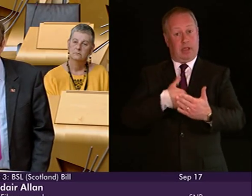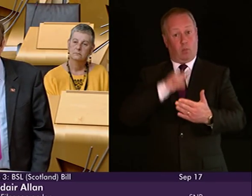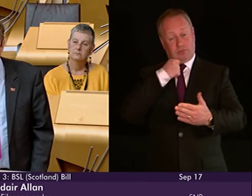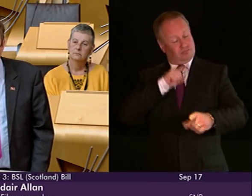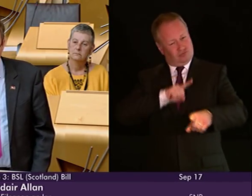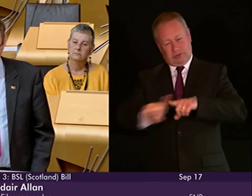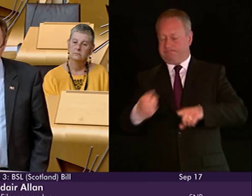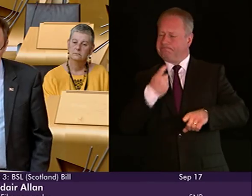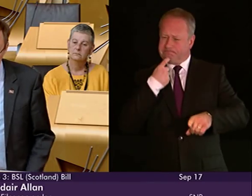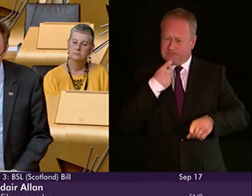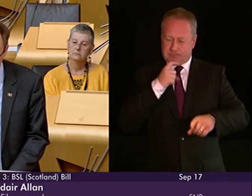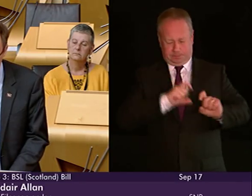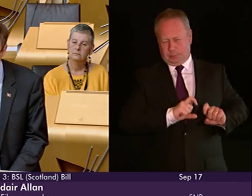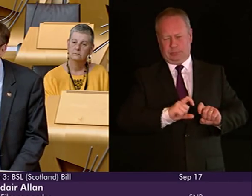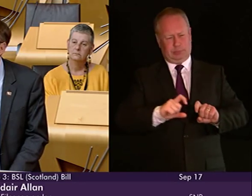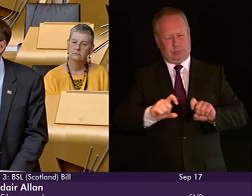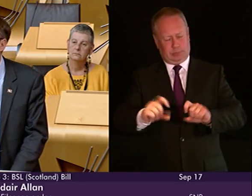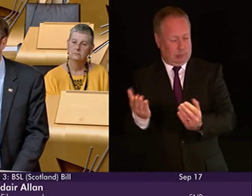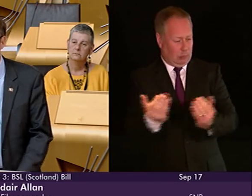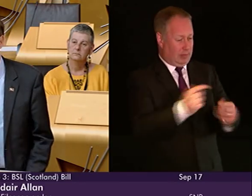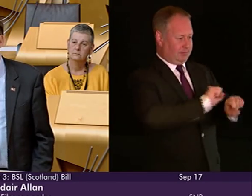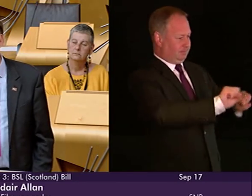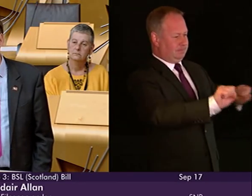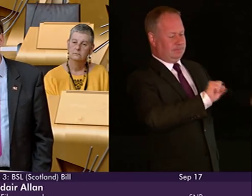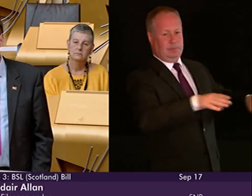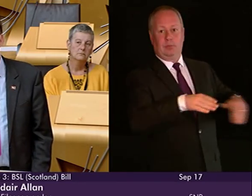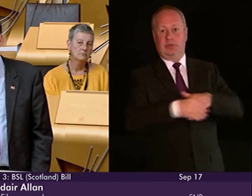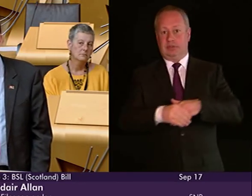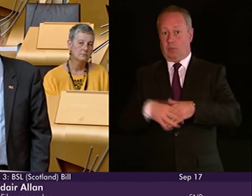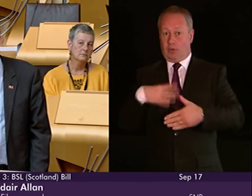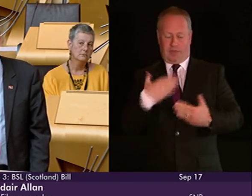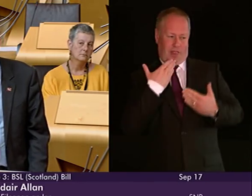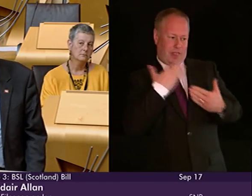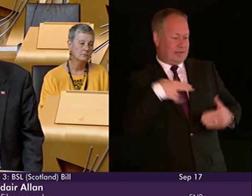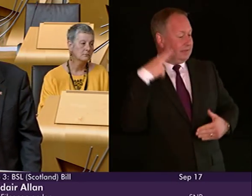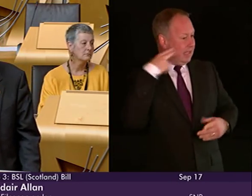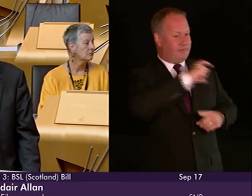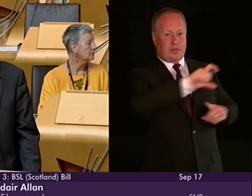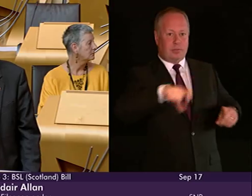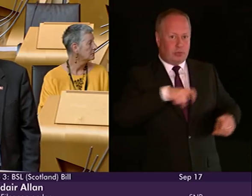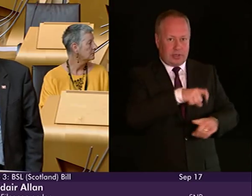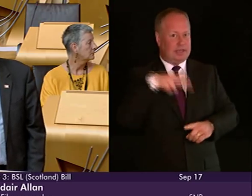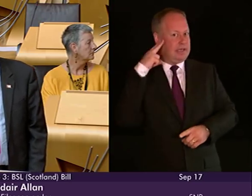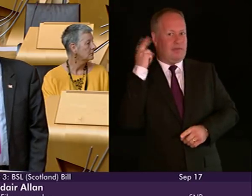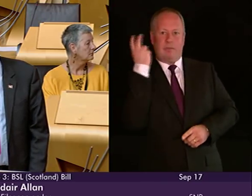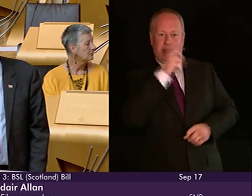time. I thank the deaf and deafblind community, and the many organisations that work with